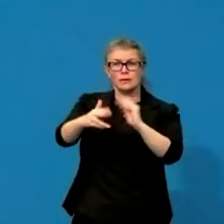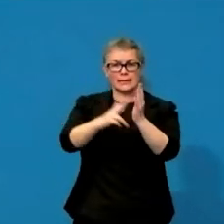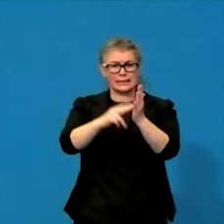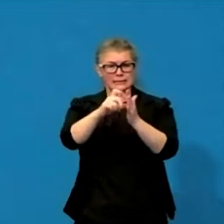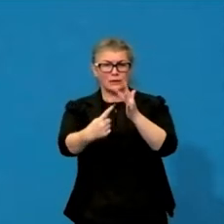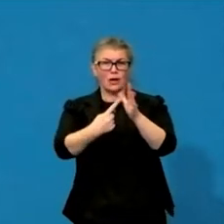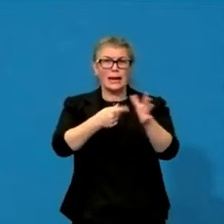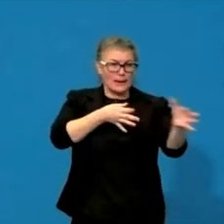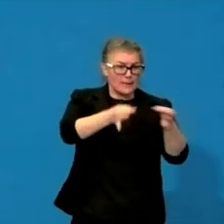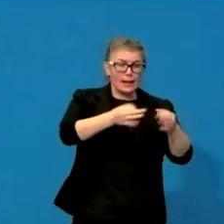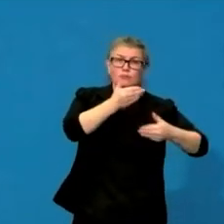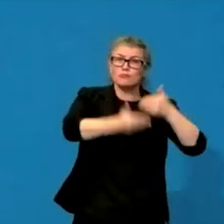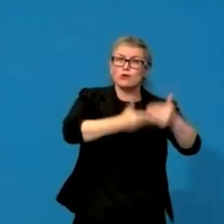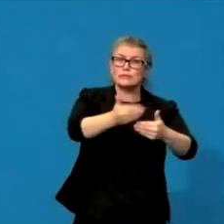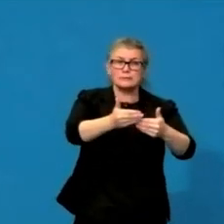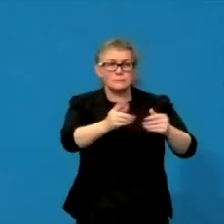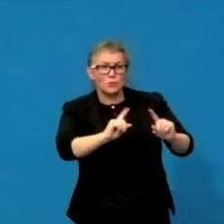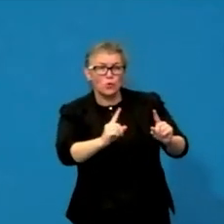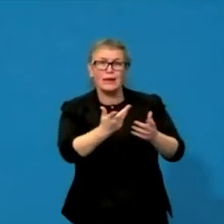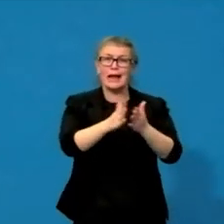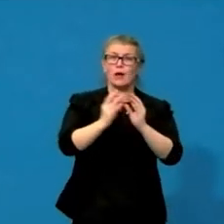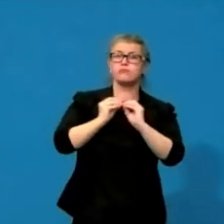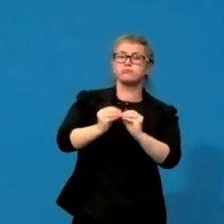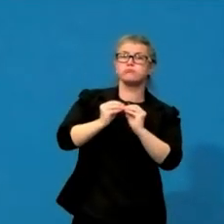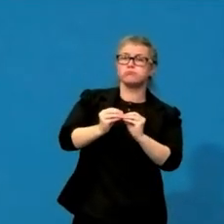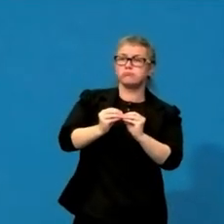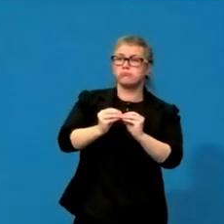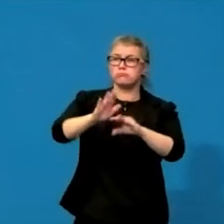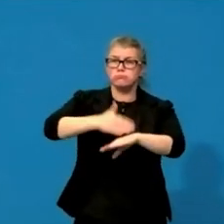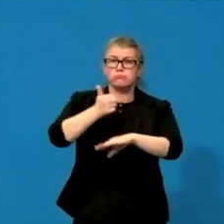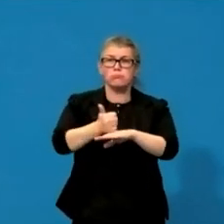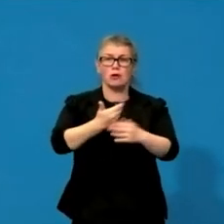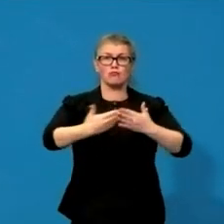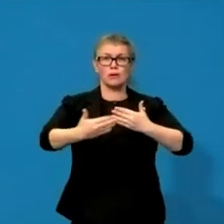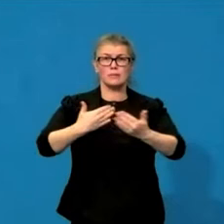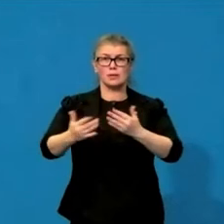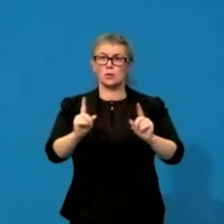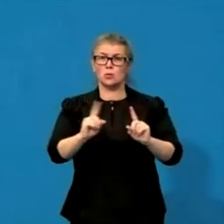funding and pricing arrangements take proper account of local factors and possible